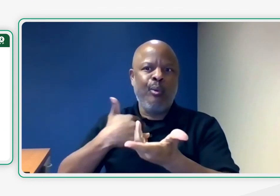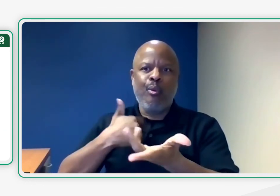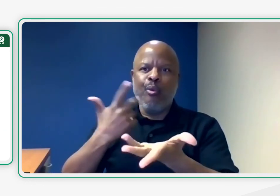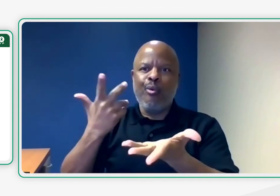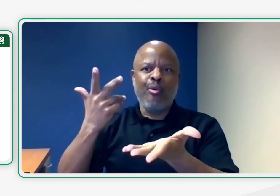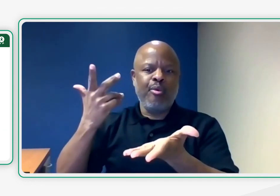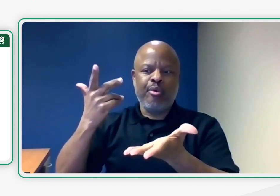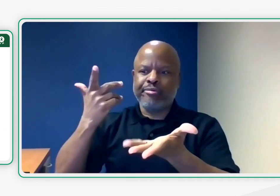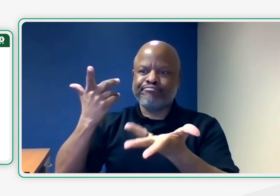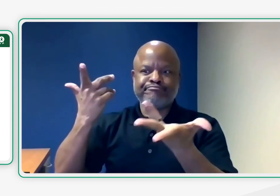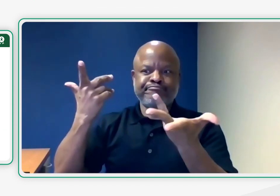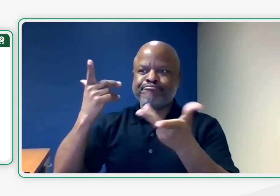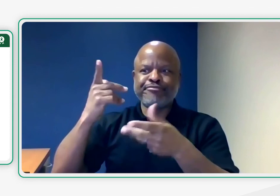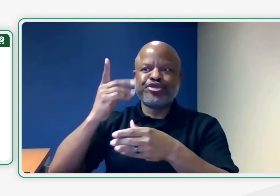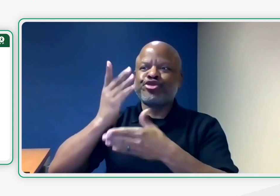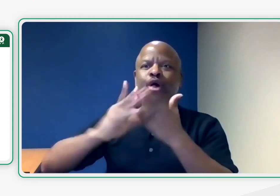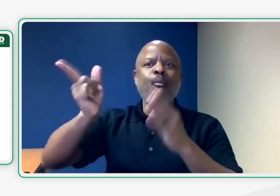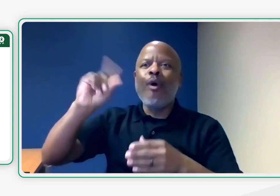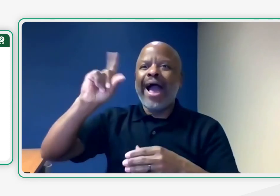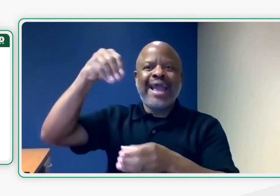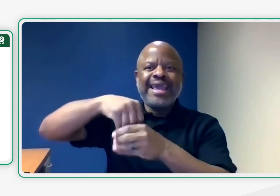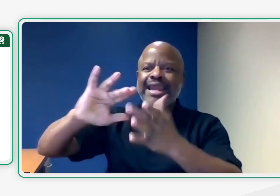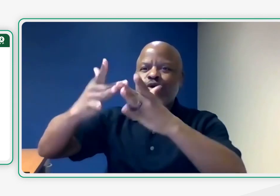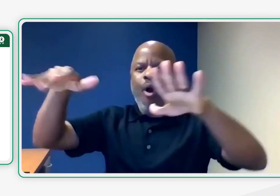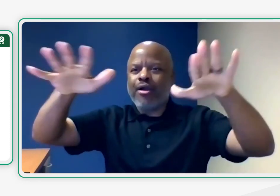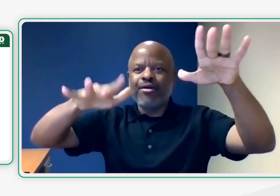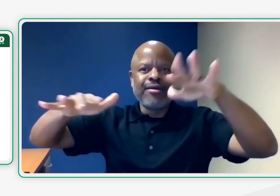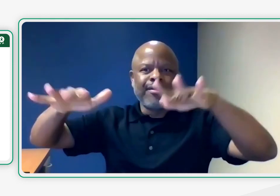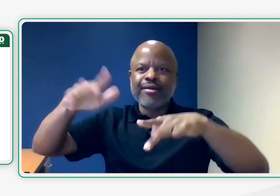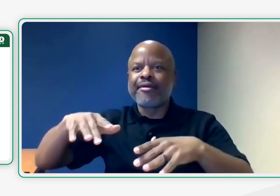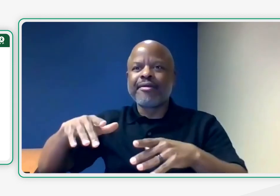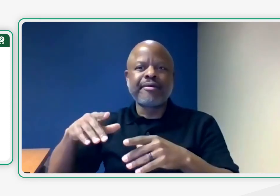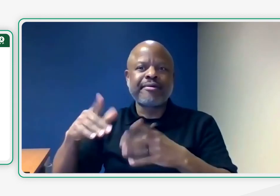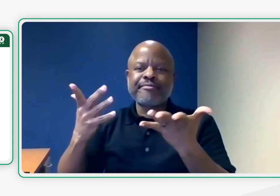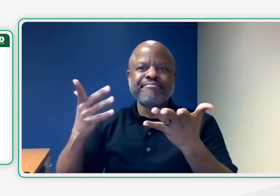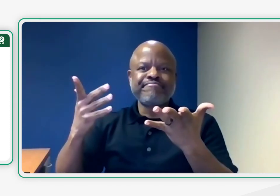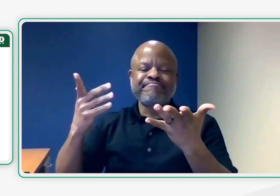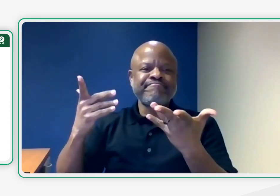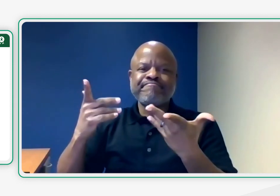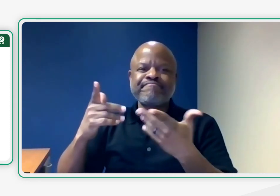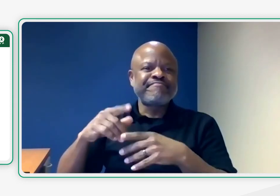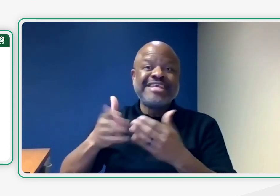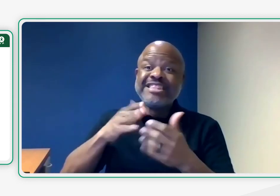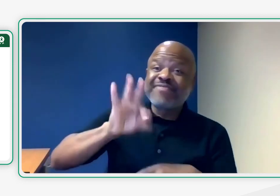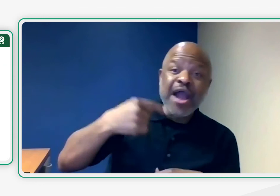and you had to be invited to join it. And so somehow, somewhere in the network,